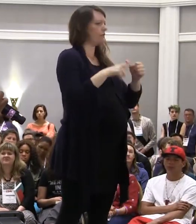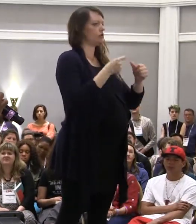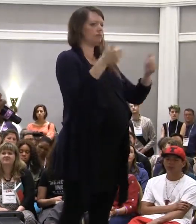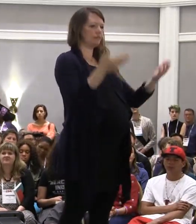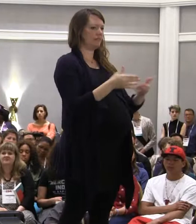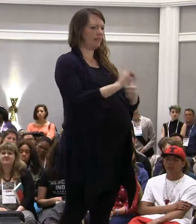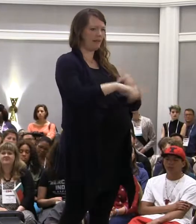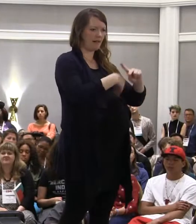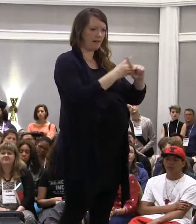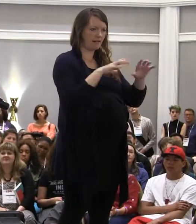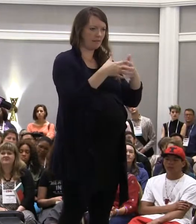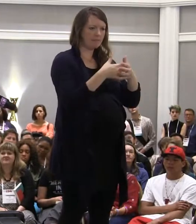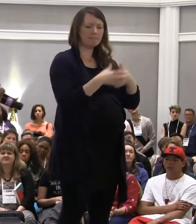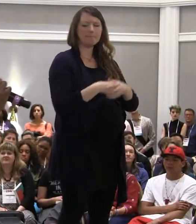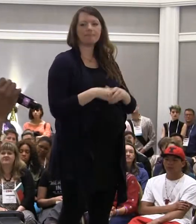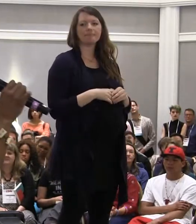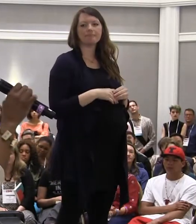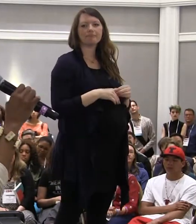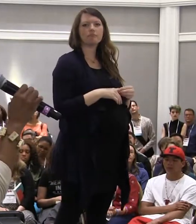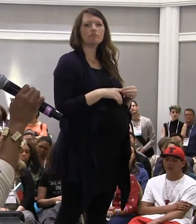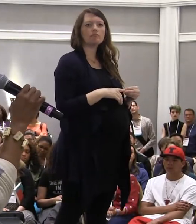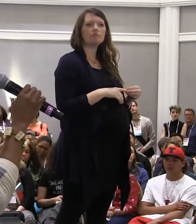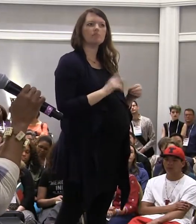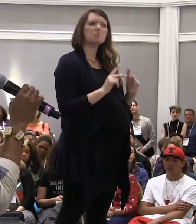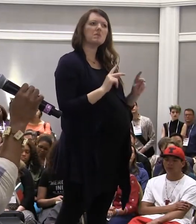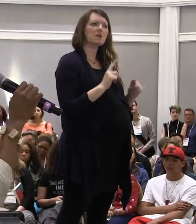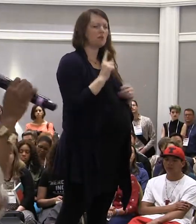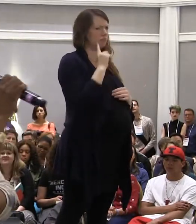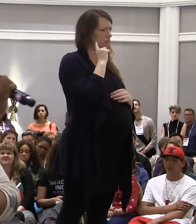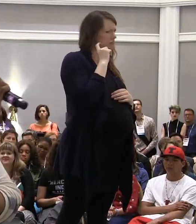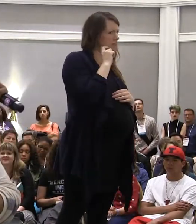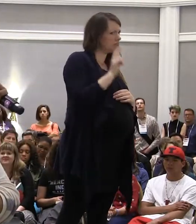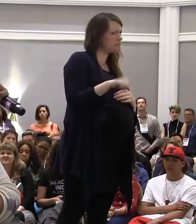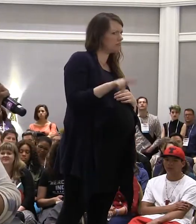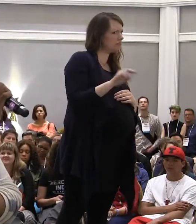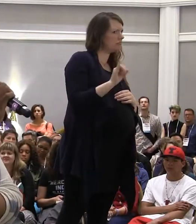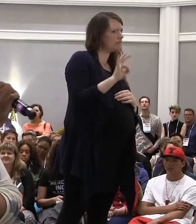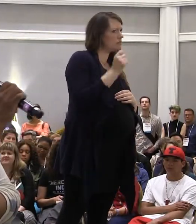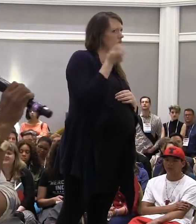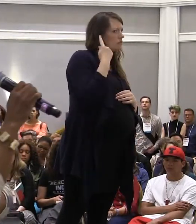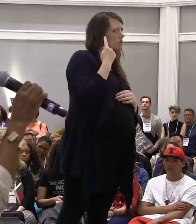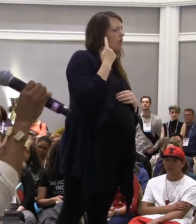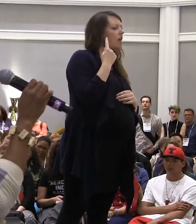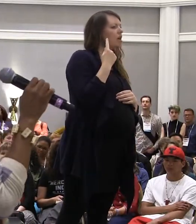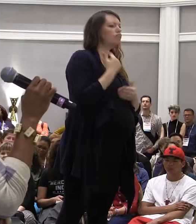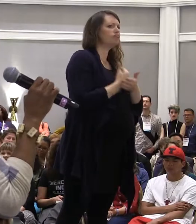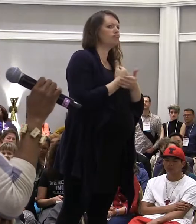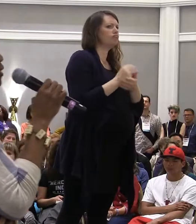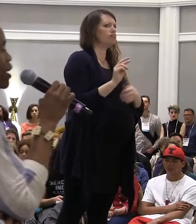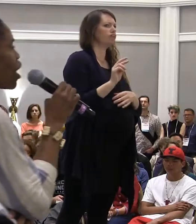it was questioned. And you know, understandably, it was new for folks, so they just needed more context.